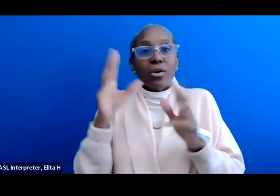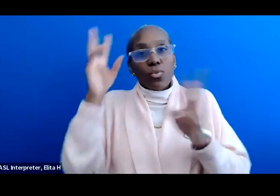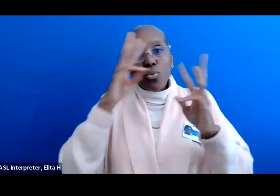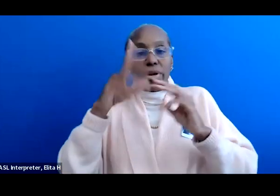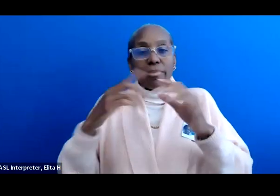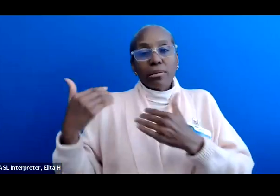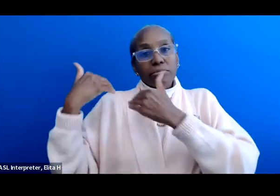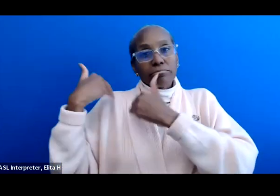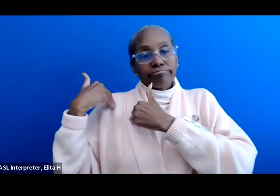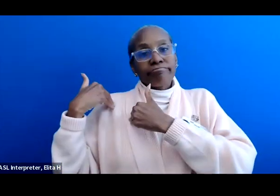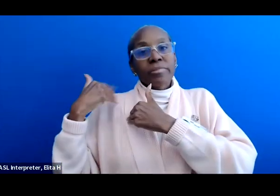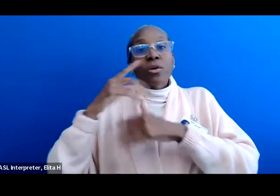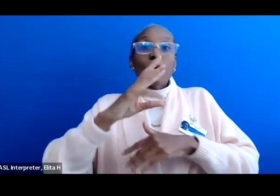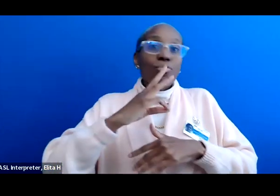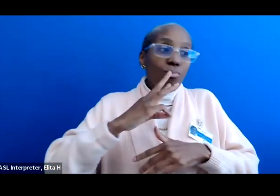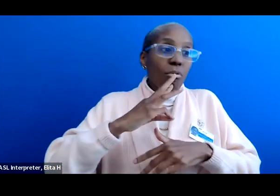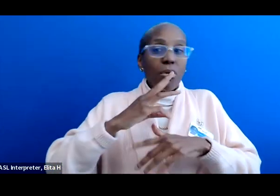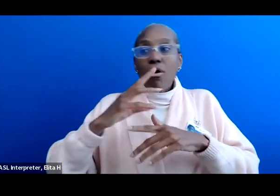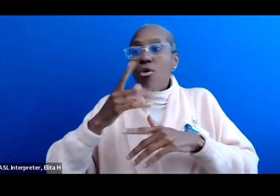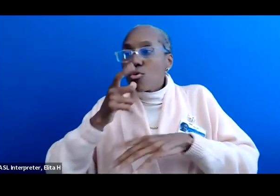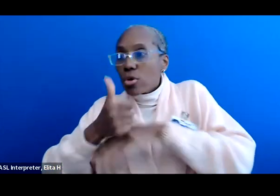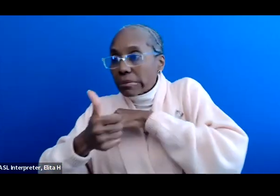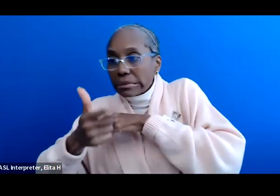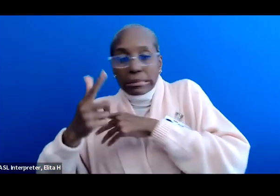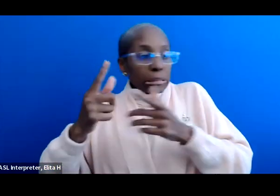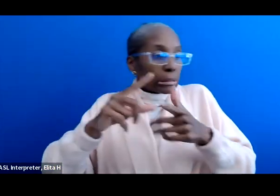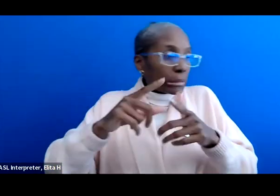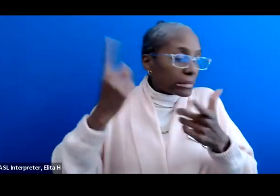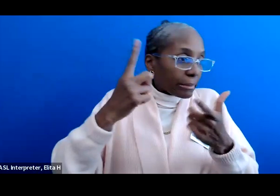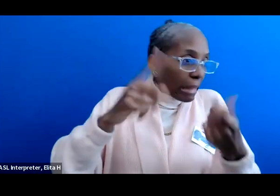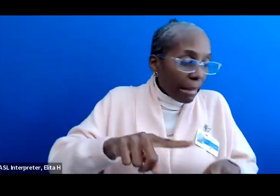liability with the water and who's helping you, and somebody has to be